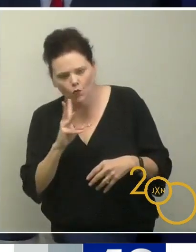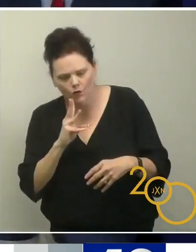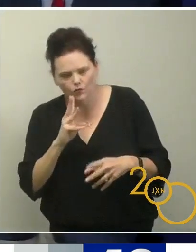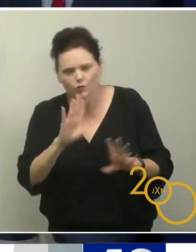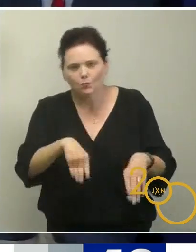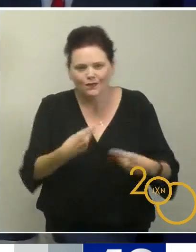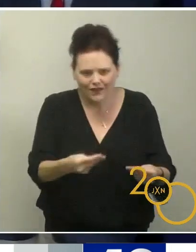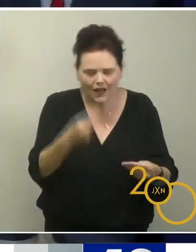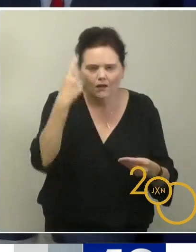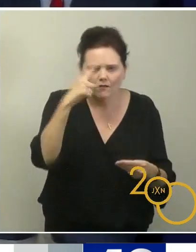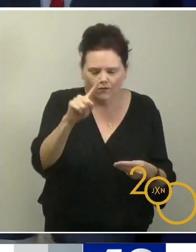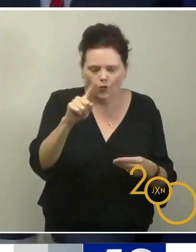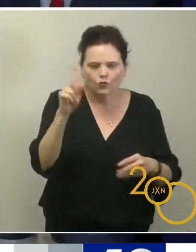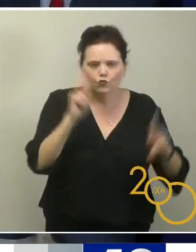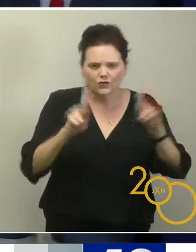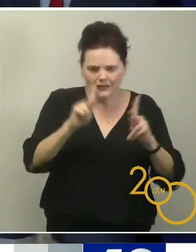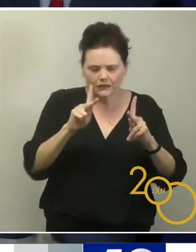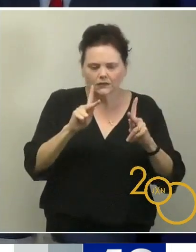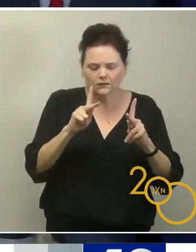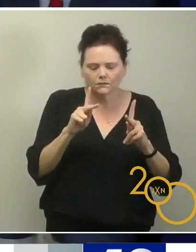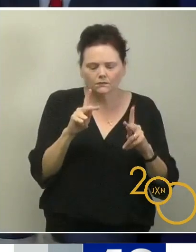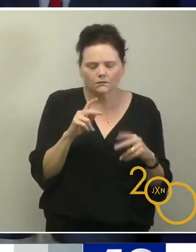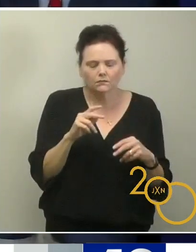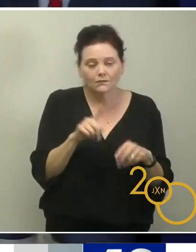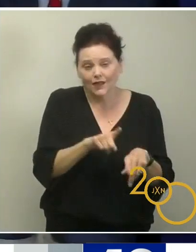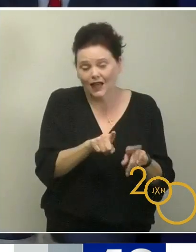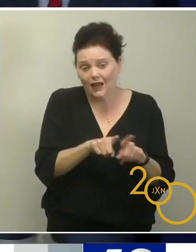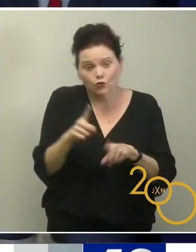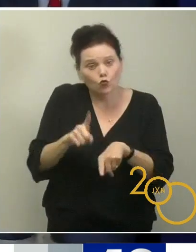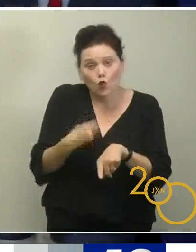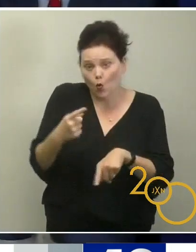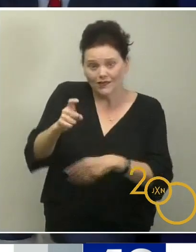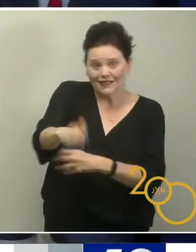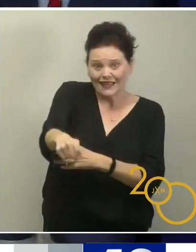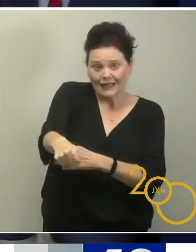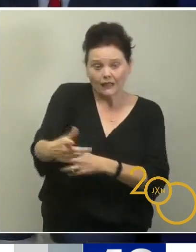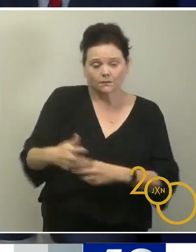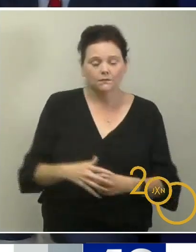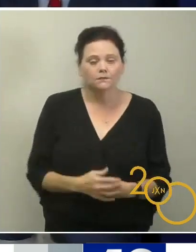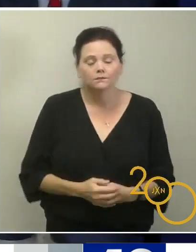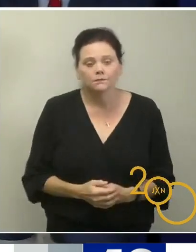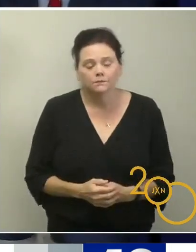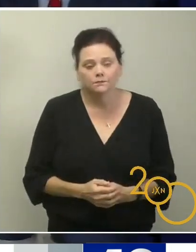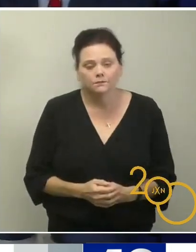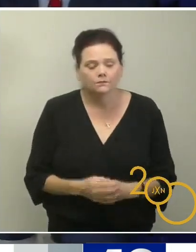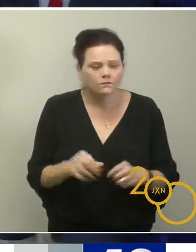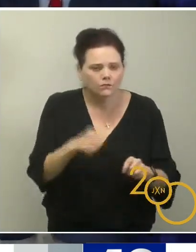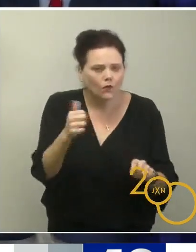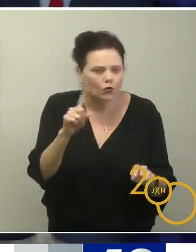WE ARE COMMITTED TO BUILDING OUT THE DISTRIBUTION FOR BOTH PORTABLE AND NON-POTABLE WATER.